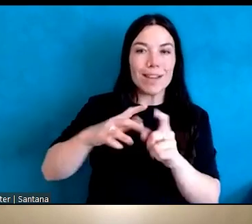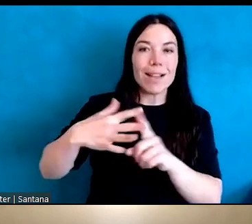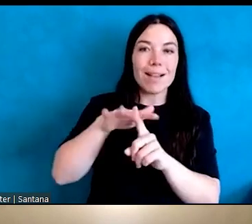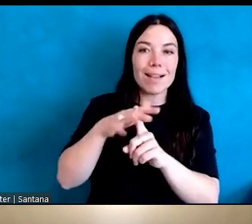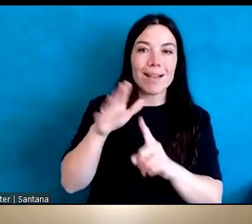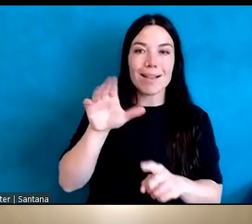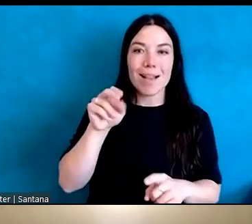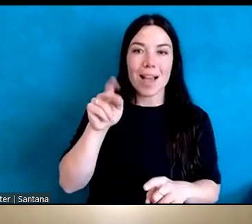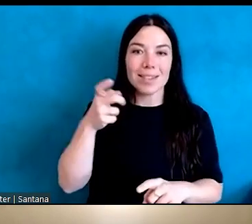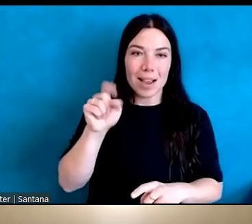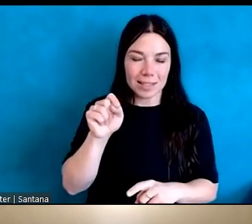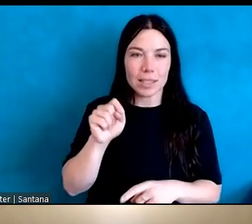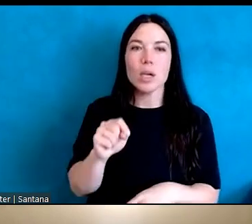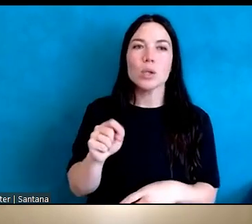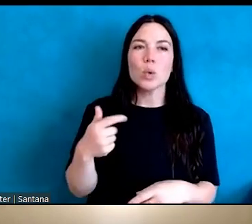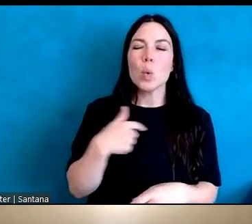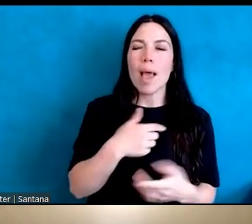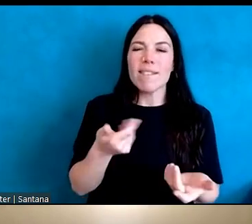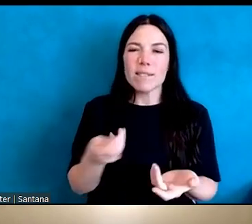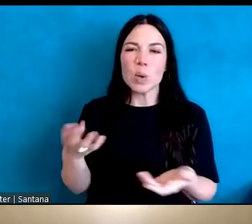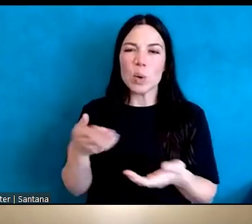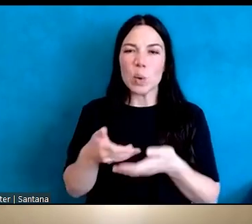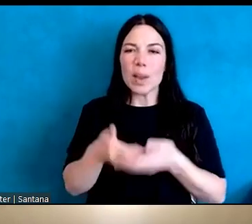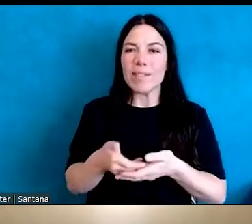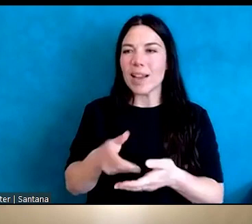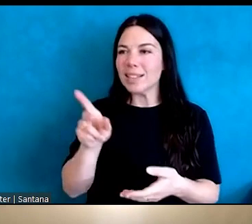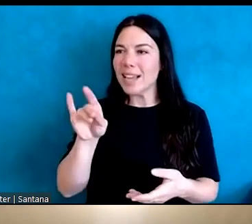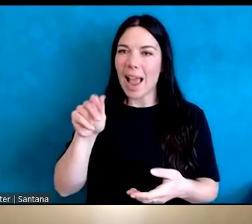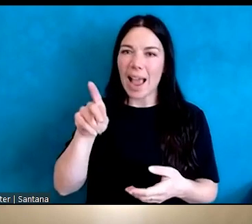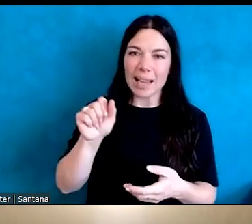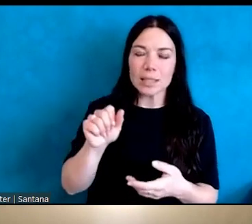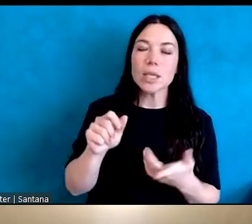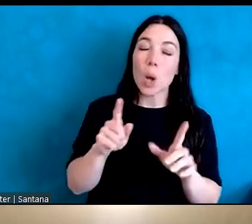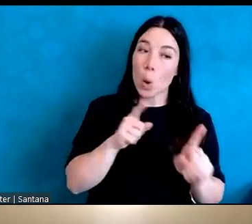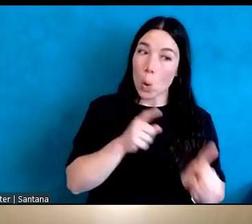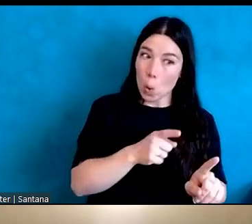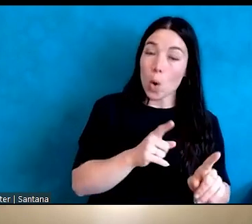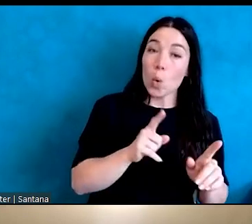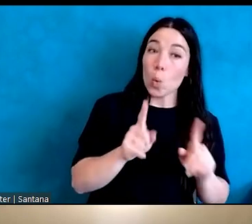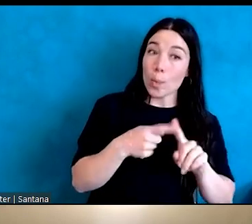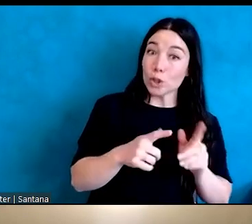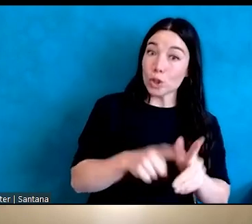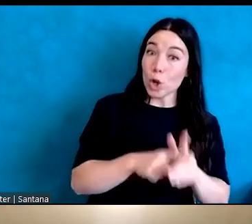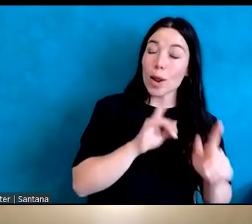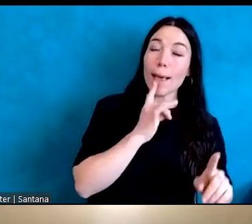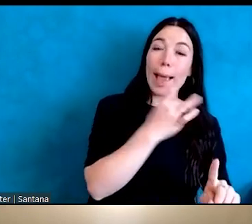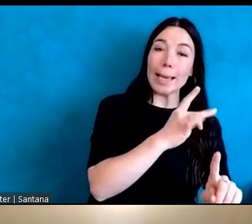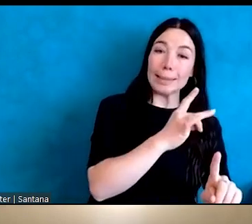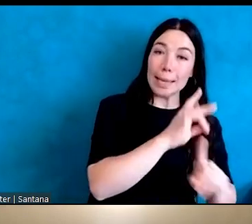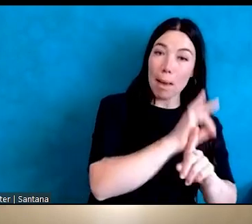So the children were 18 months at the beginning of the study, and we followed them up at 24 months, and they interacted in two contexts.